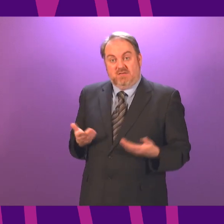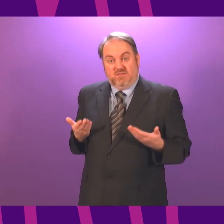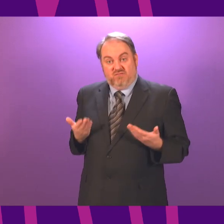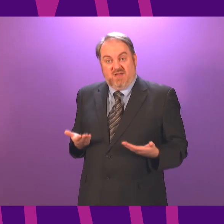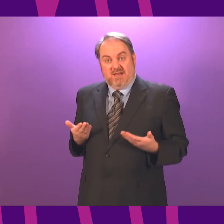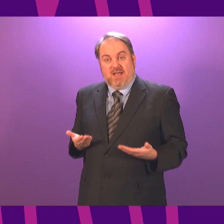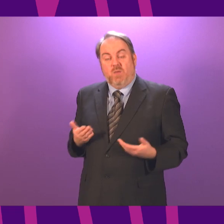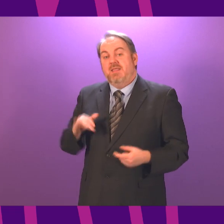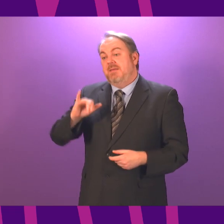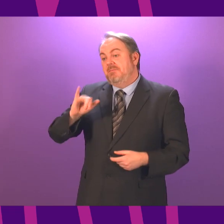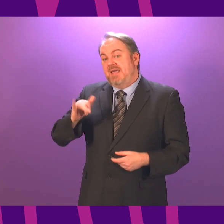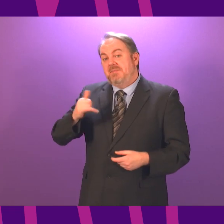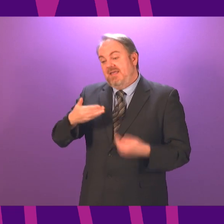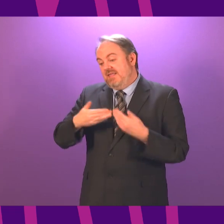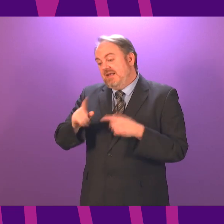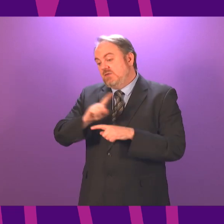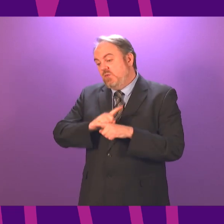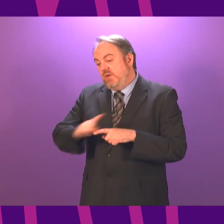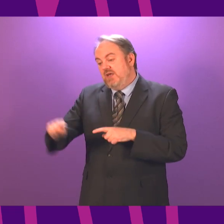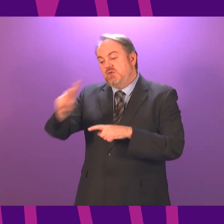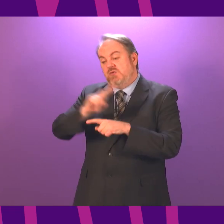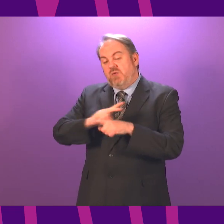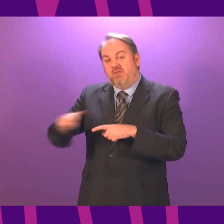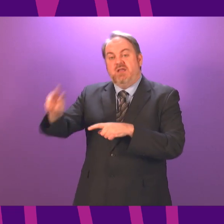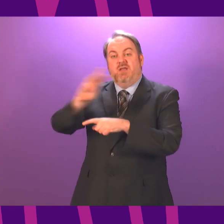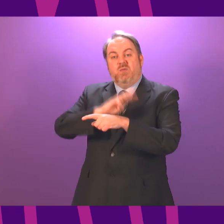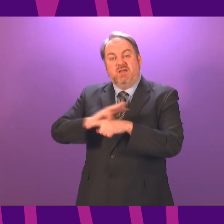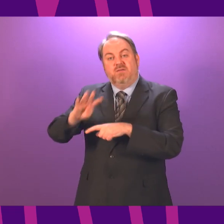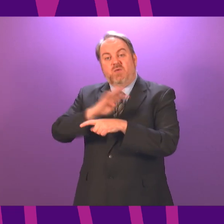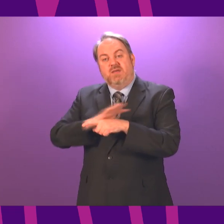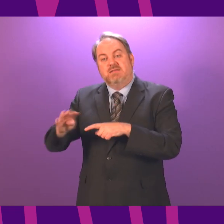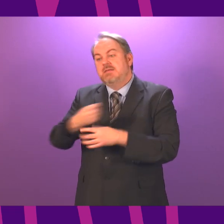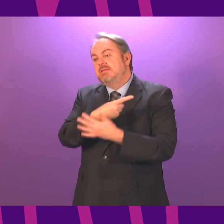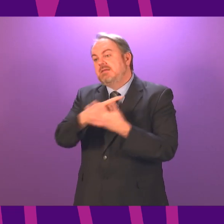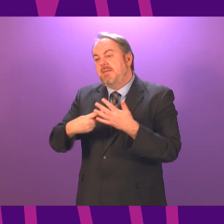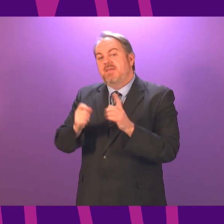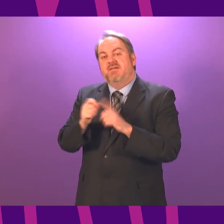at some point over the next few weeks, some doses of the Pfizer vaccine have to be held